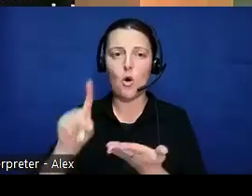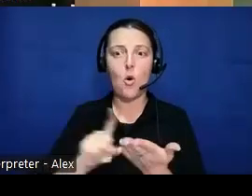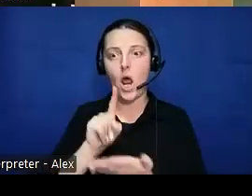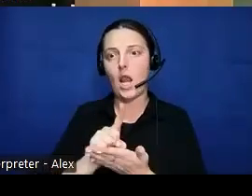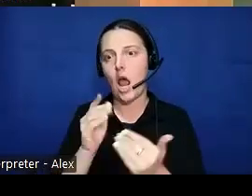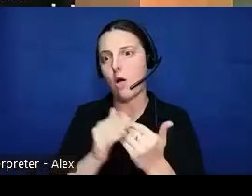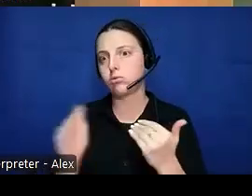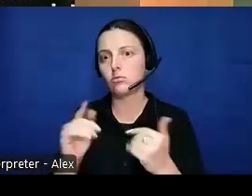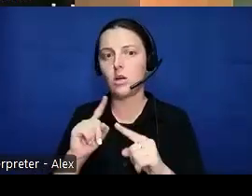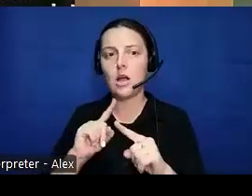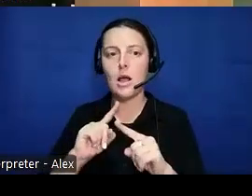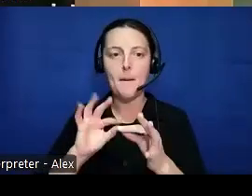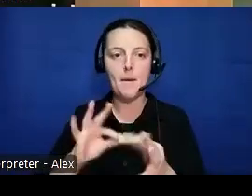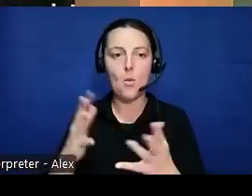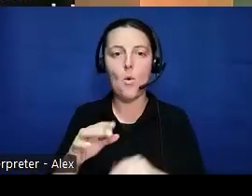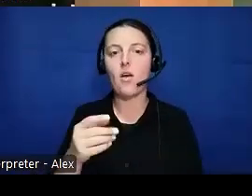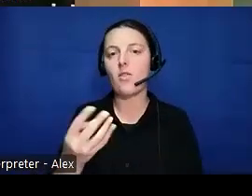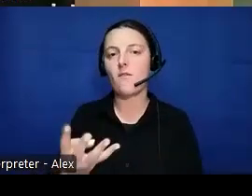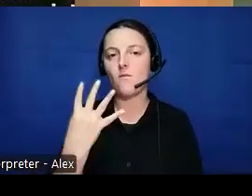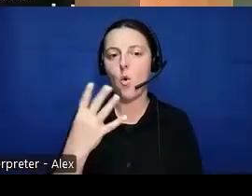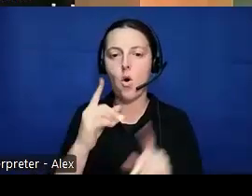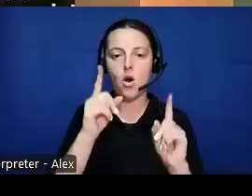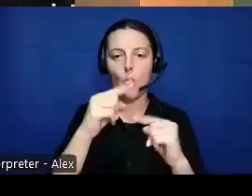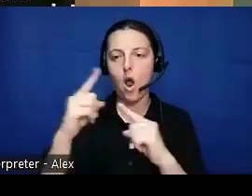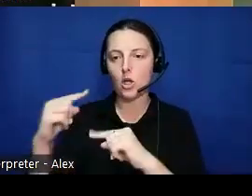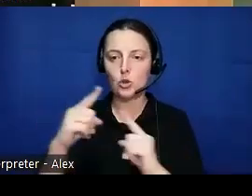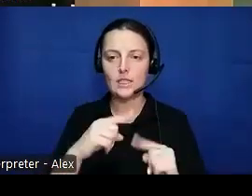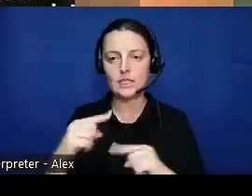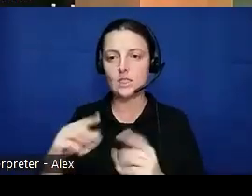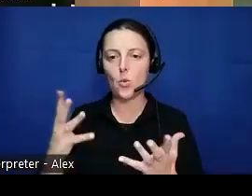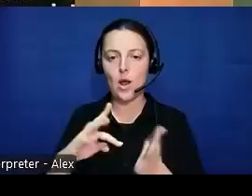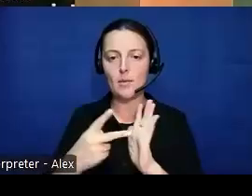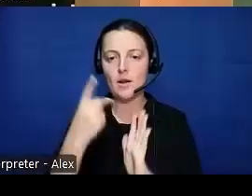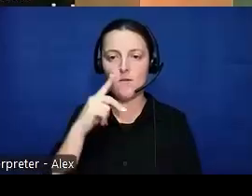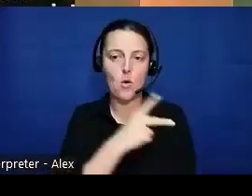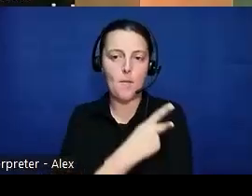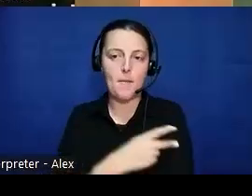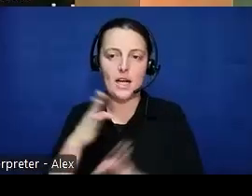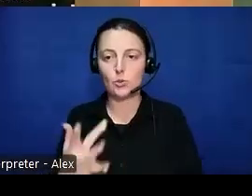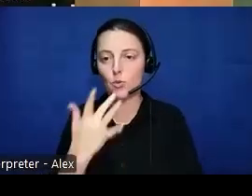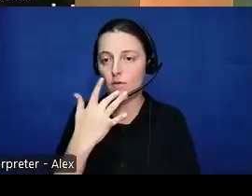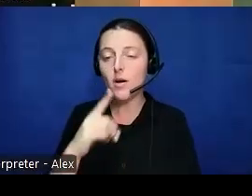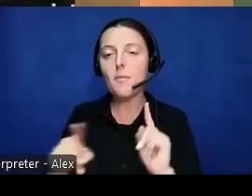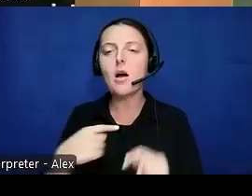uh patient preference but I was interested in you know how do patients see it in terms of management